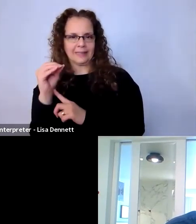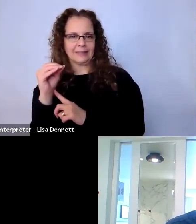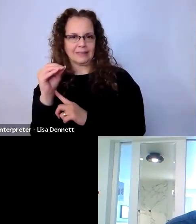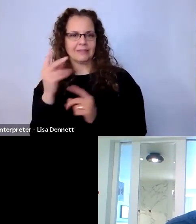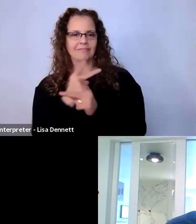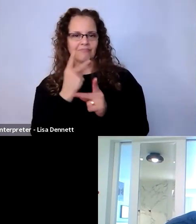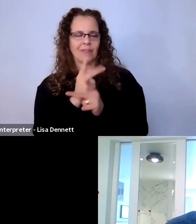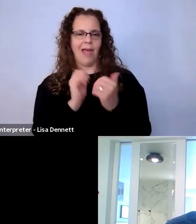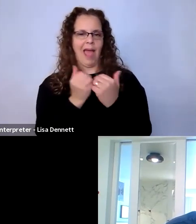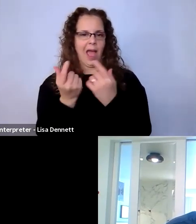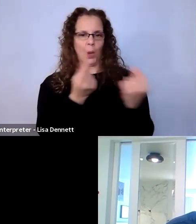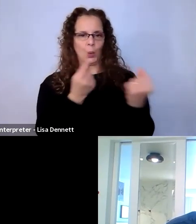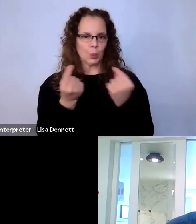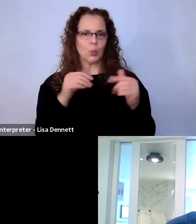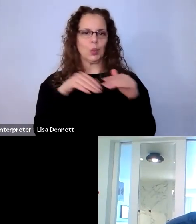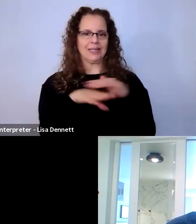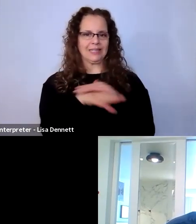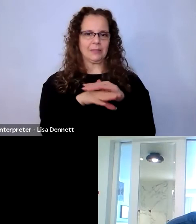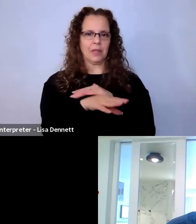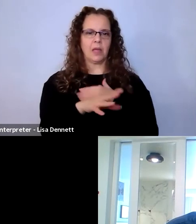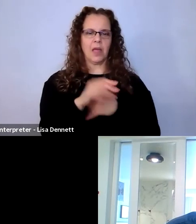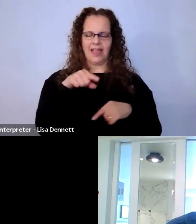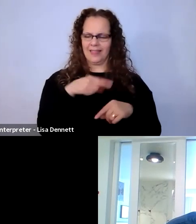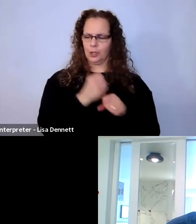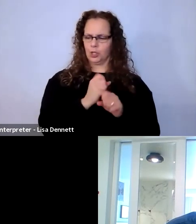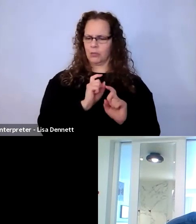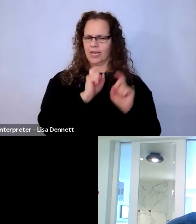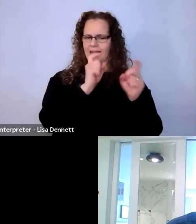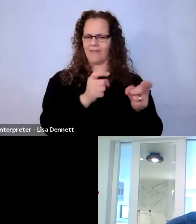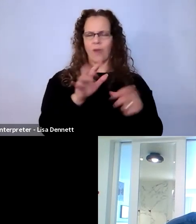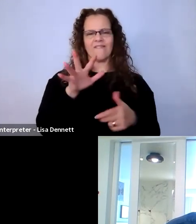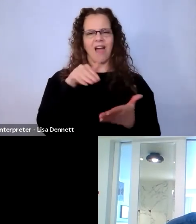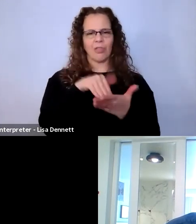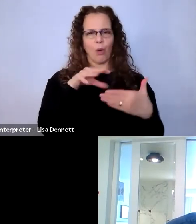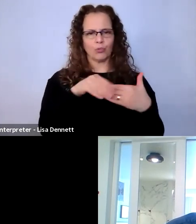$5,000 this year was $5,000 grants to faculty members who